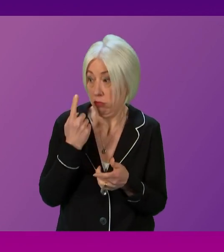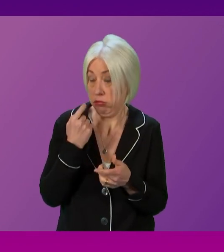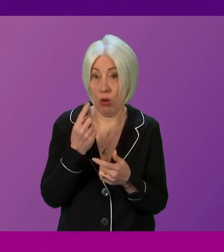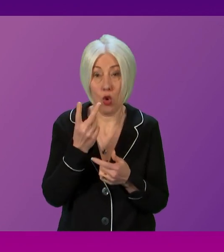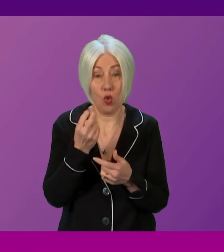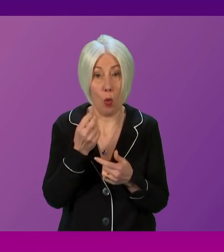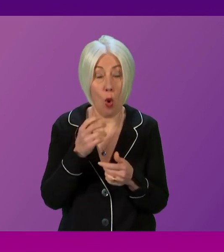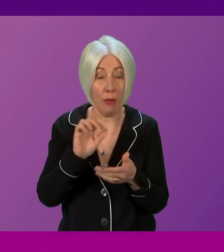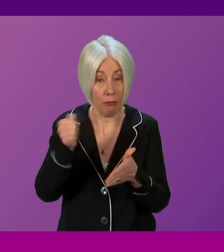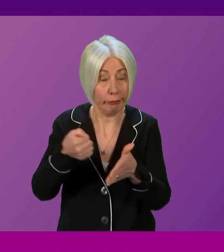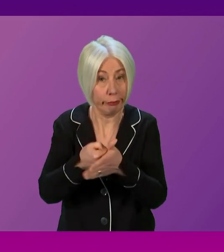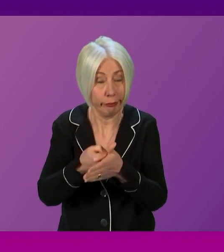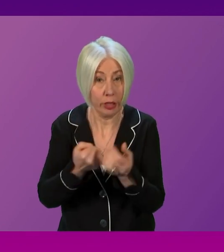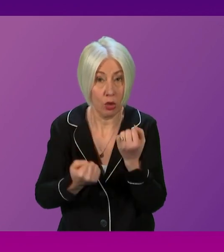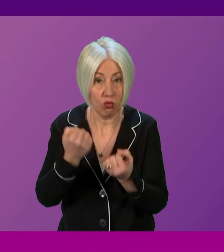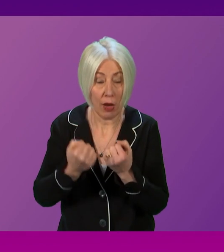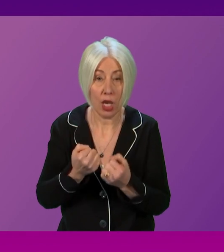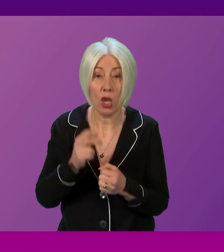poll run by The Press and Journal showed 93 per cent of respondents